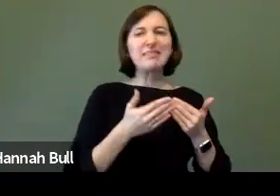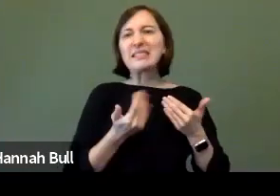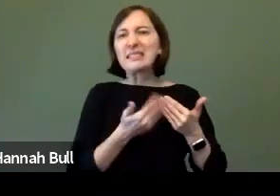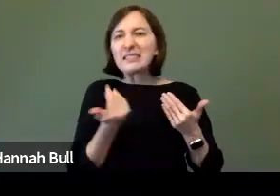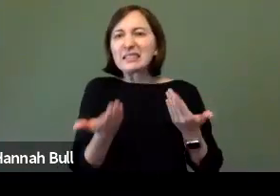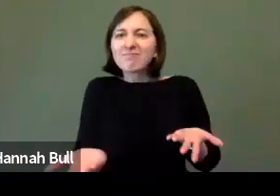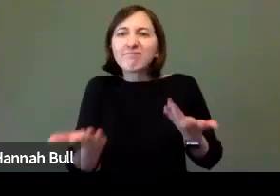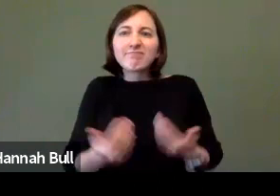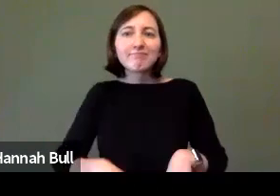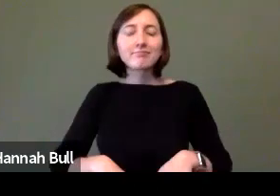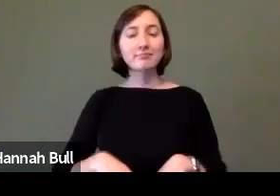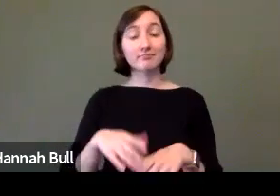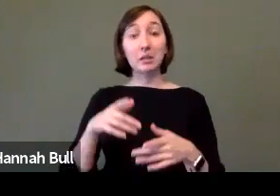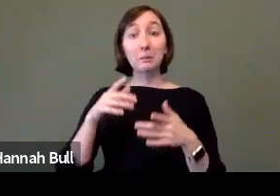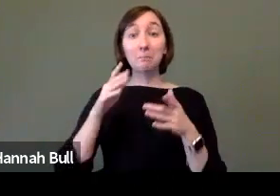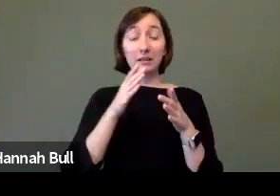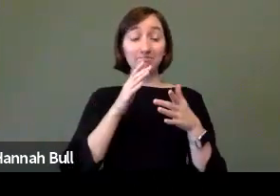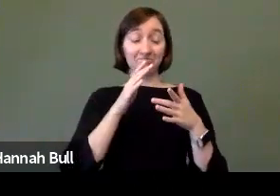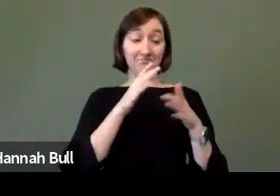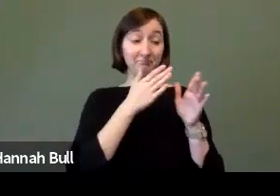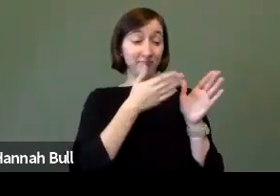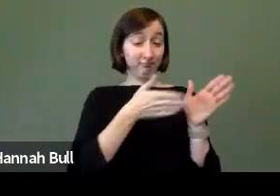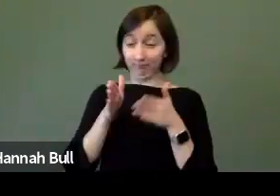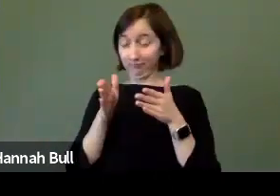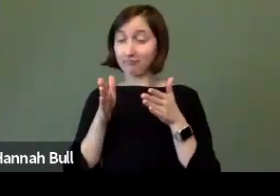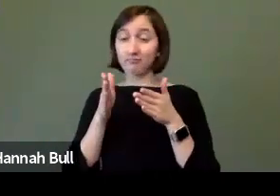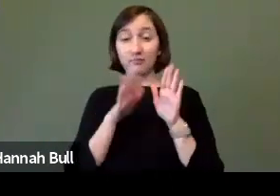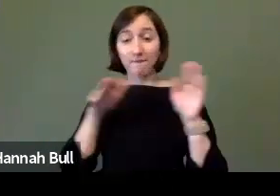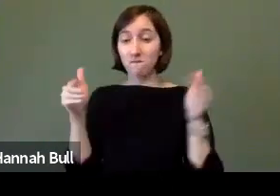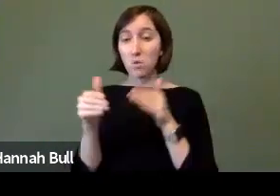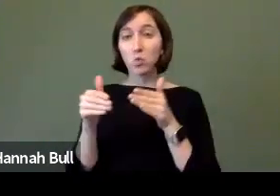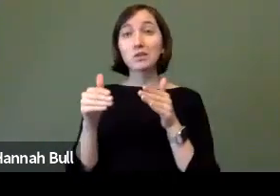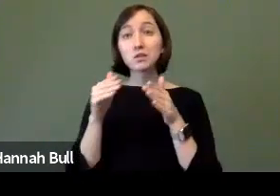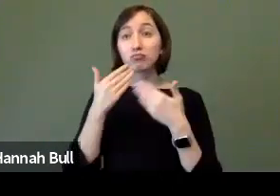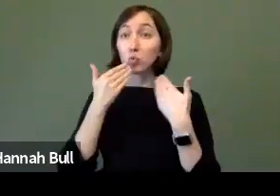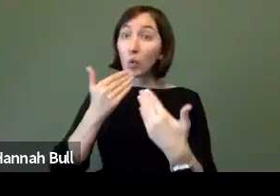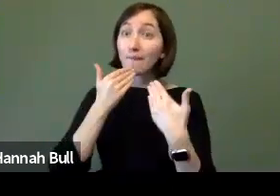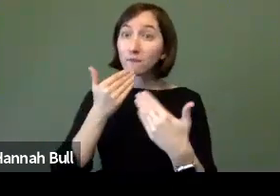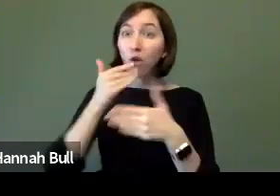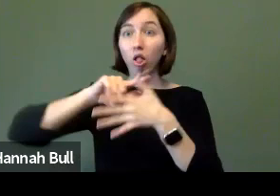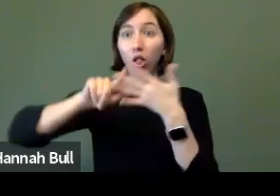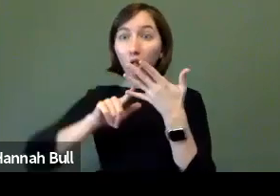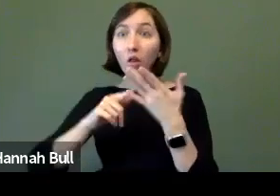If you practice on looking at things you're grateful for, you can have increased physiological effects.